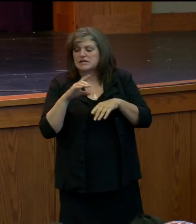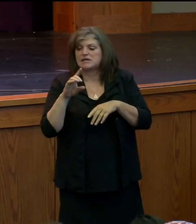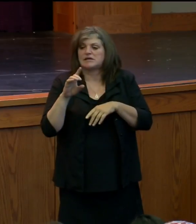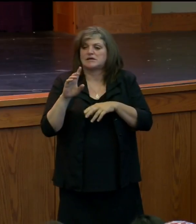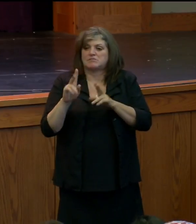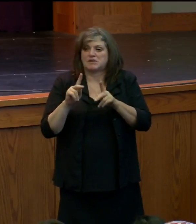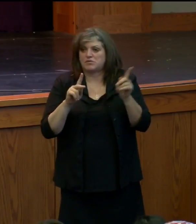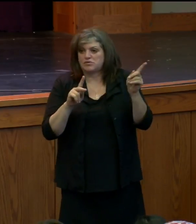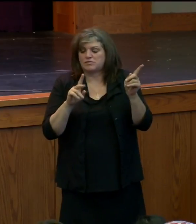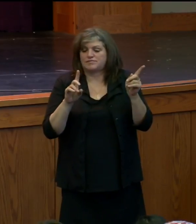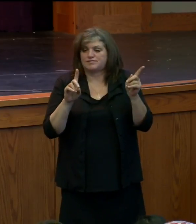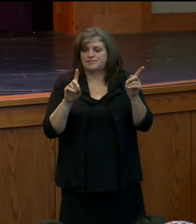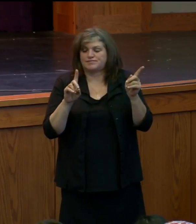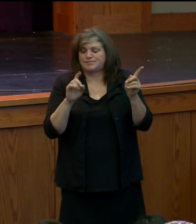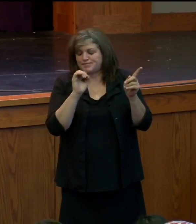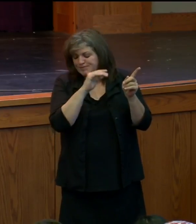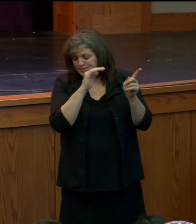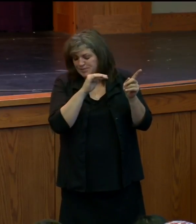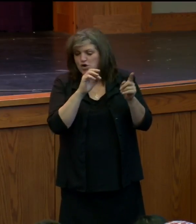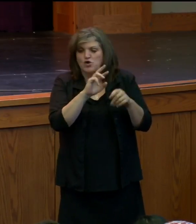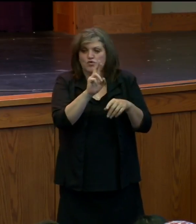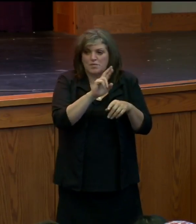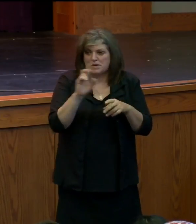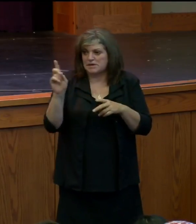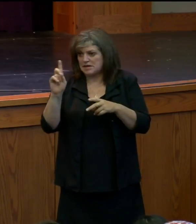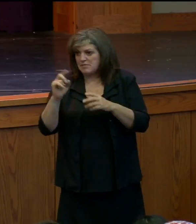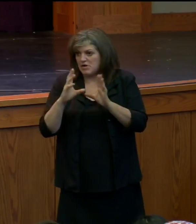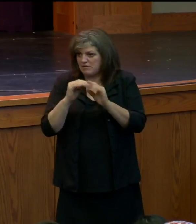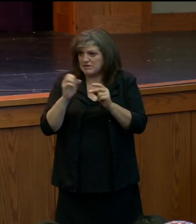TO THE REPUBLICAN AND THE DEMOCRAT CONVENTIONS WE ALSO